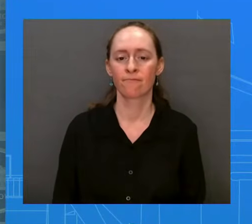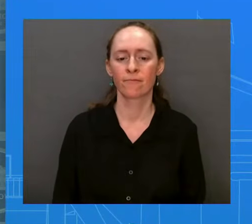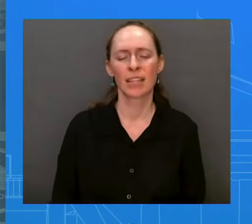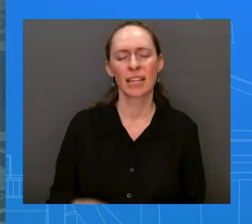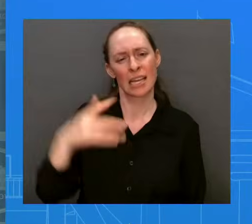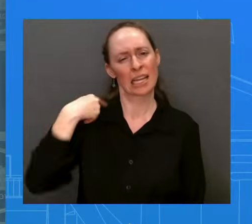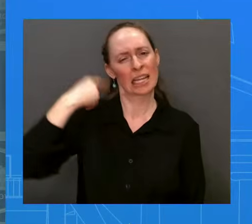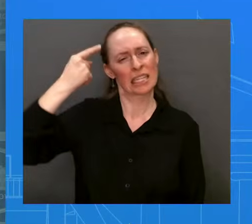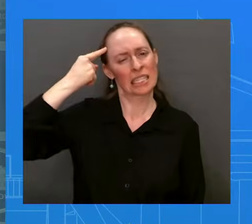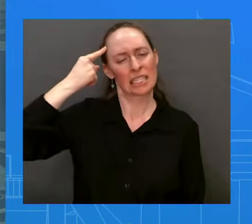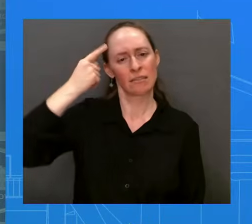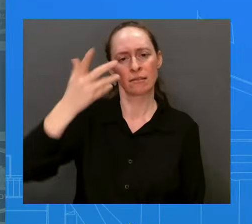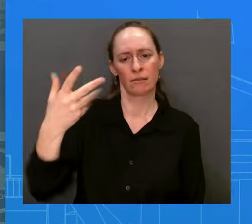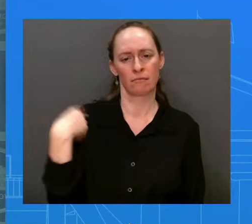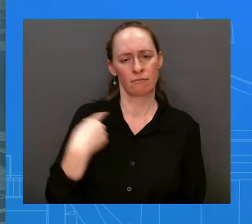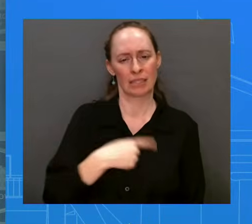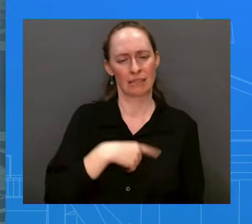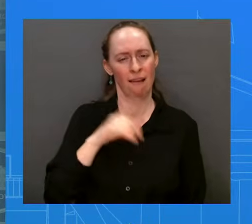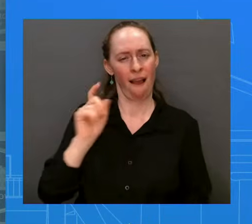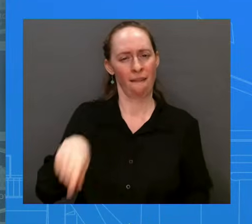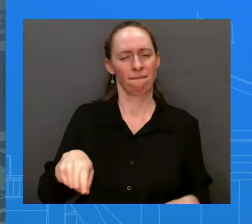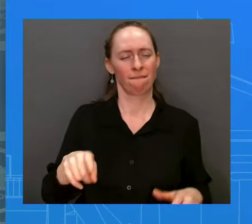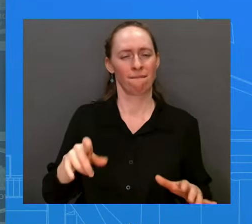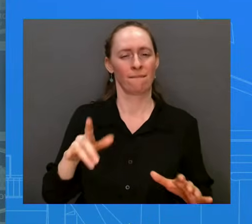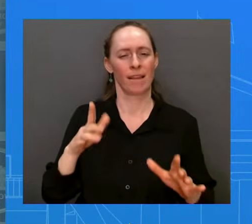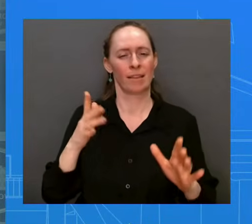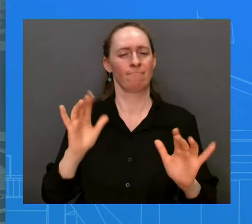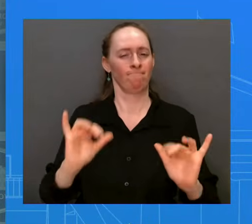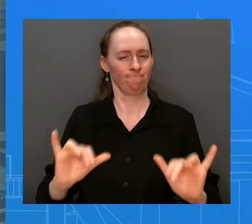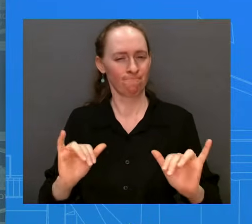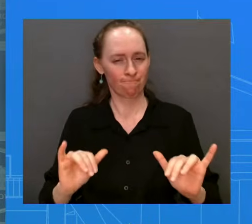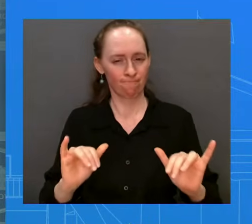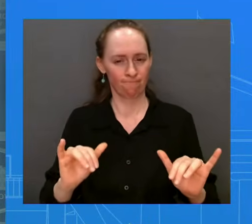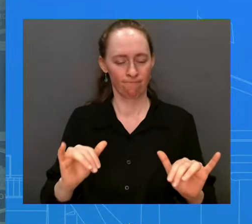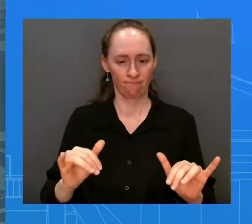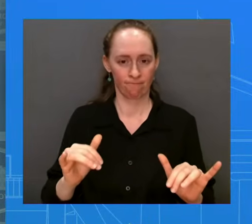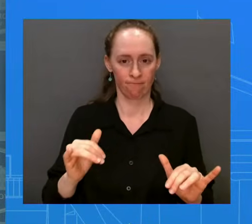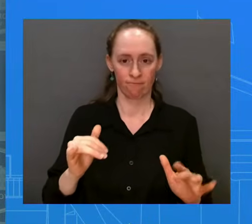that are going several hundred miles an hour past, essentially, in terms of relative motion,